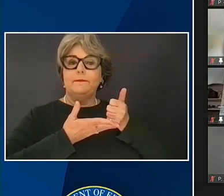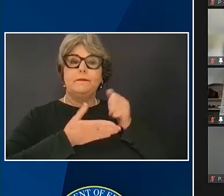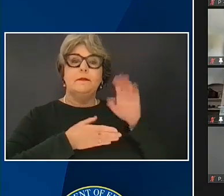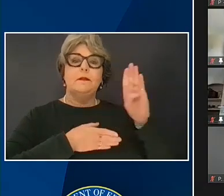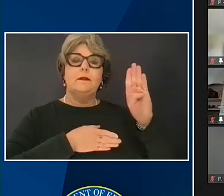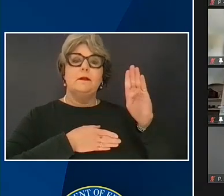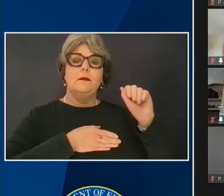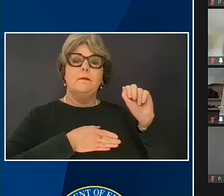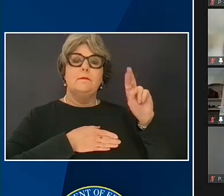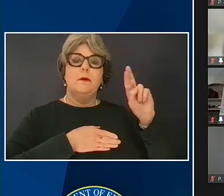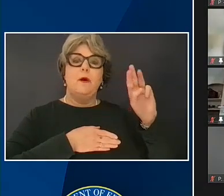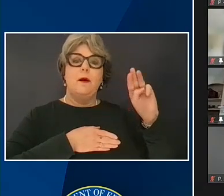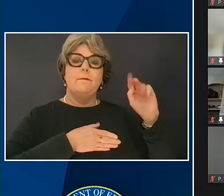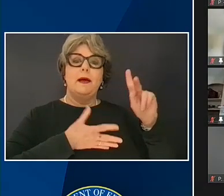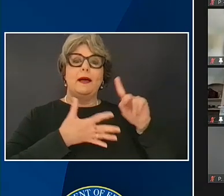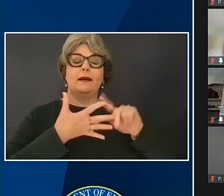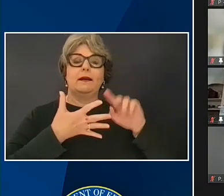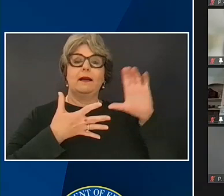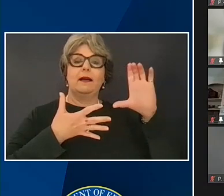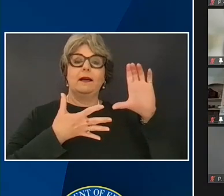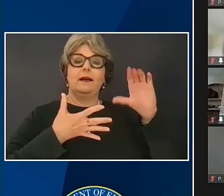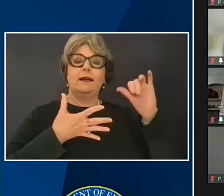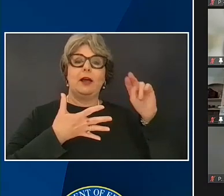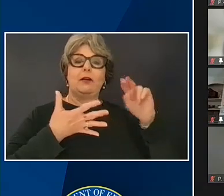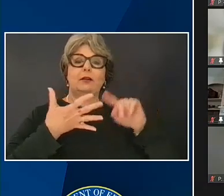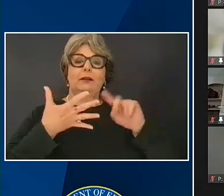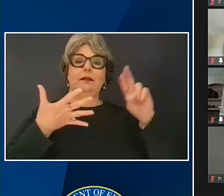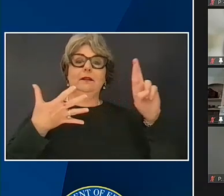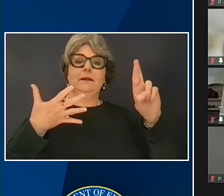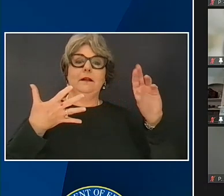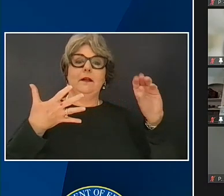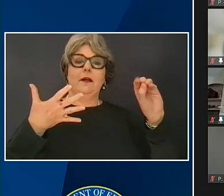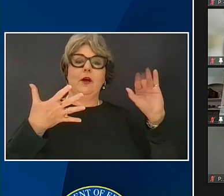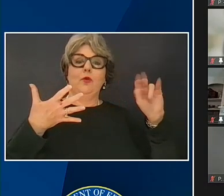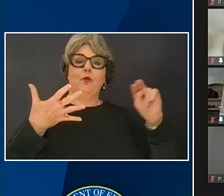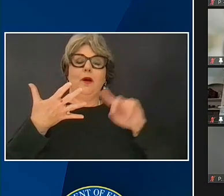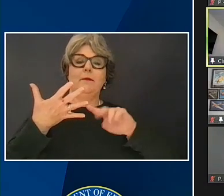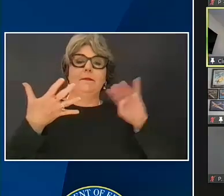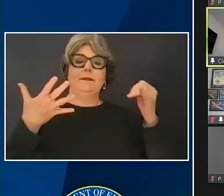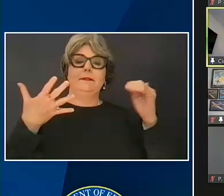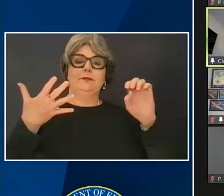Carolyn, Robyn, Jessi Morales, Diana